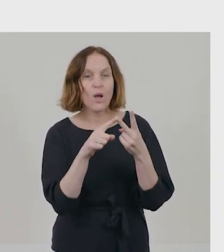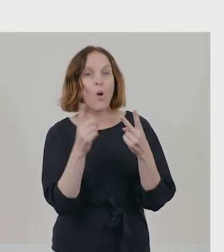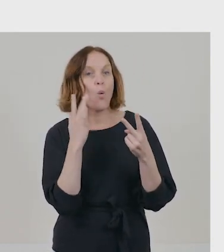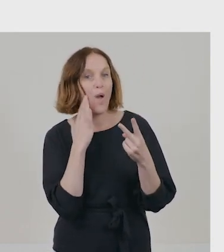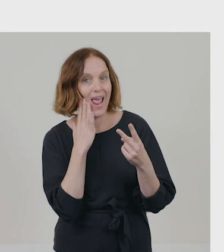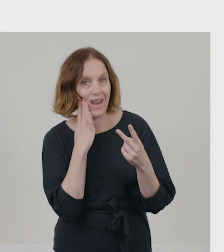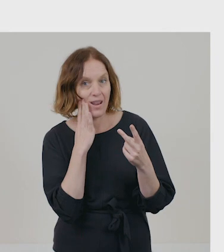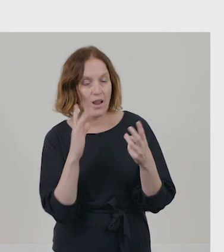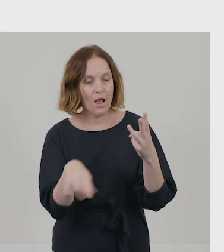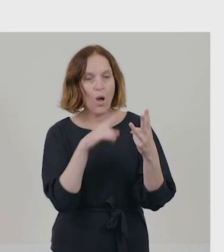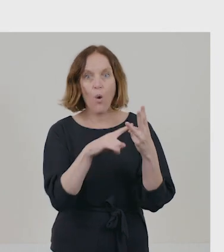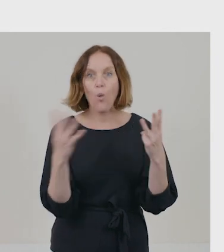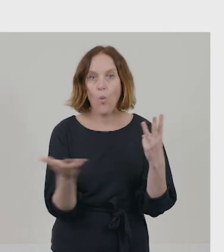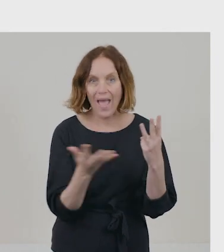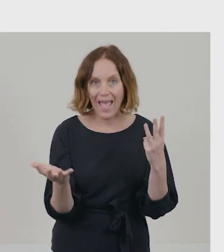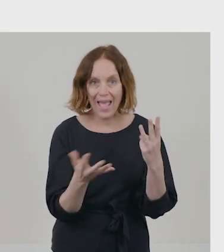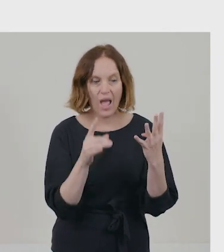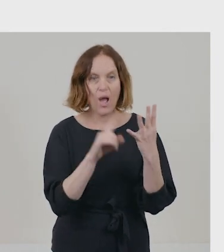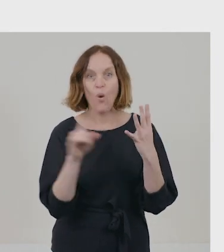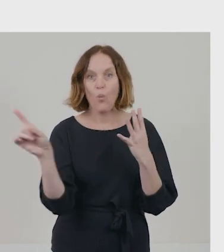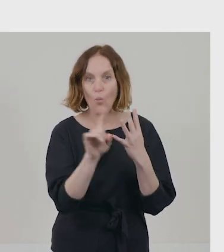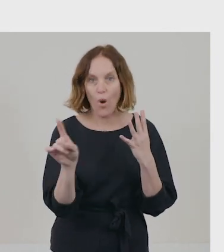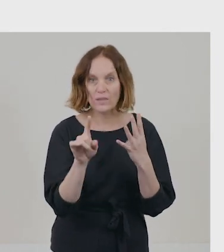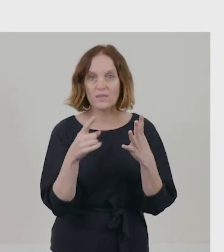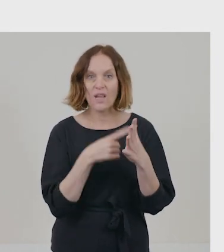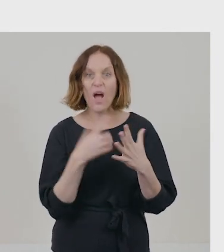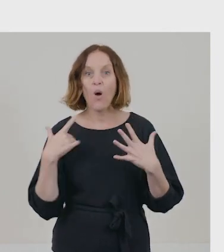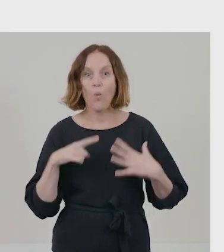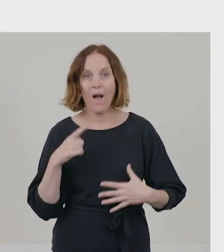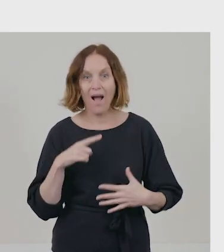when, where, what, and why,